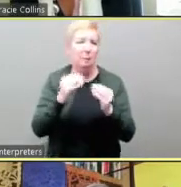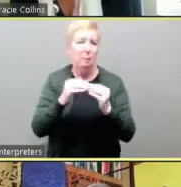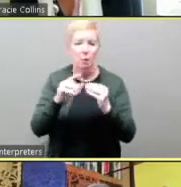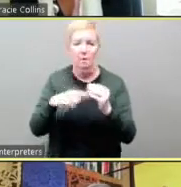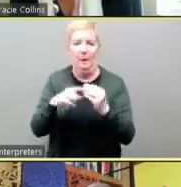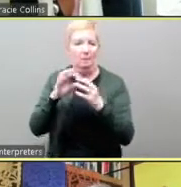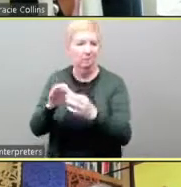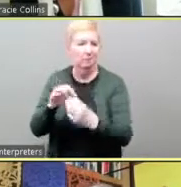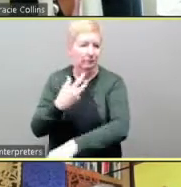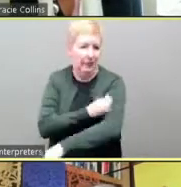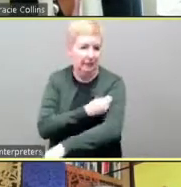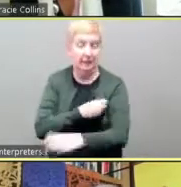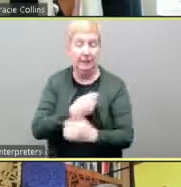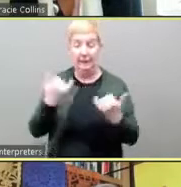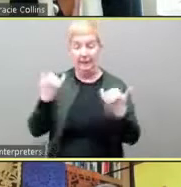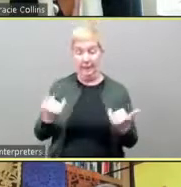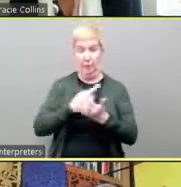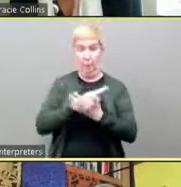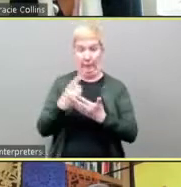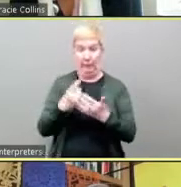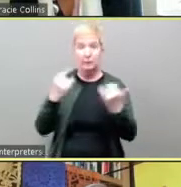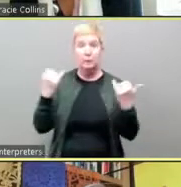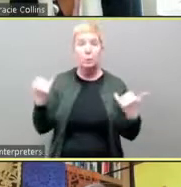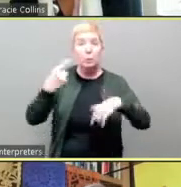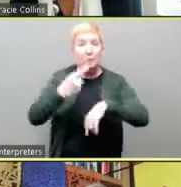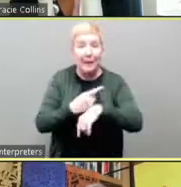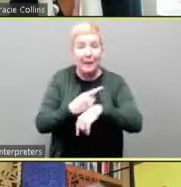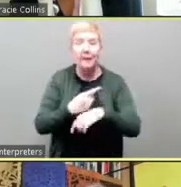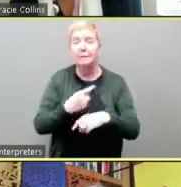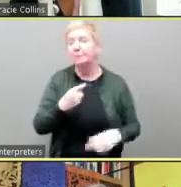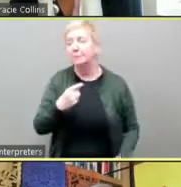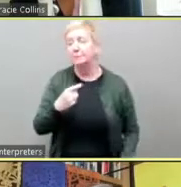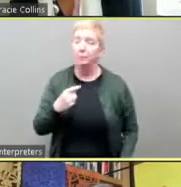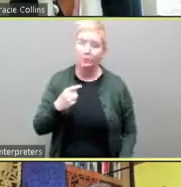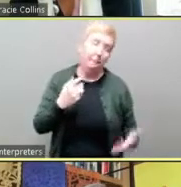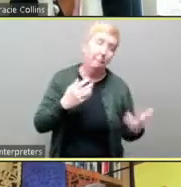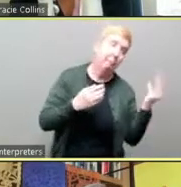this week today or on monday when we did all the data for the report for